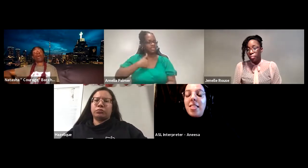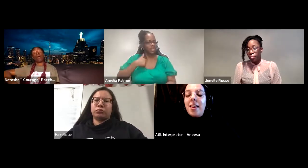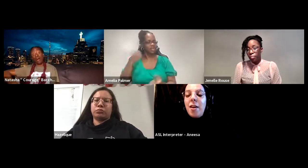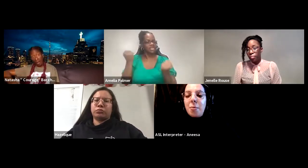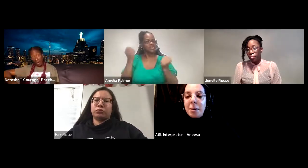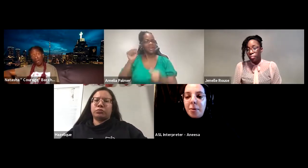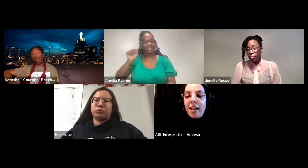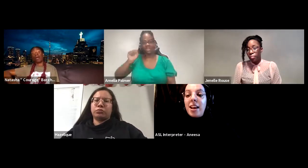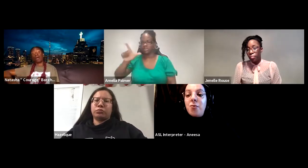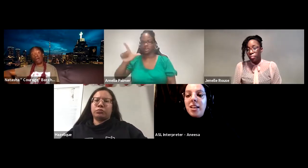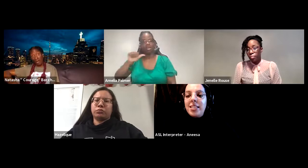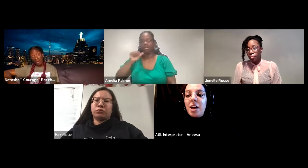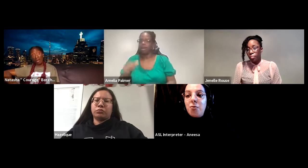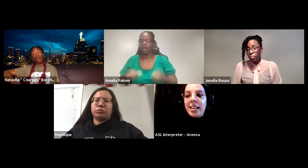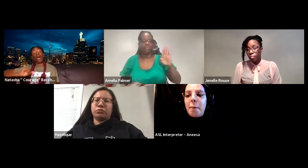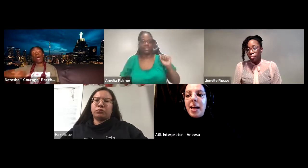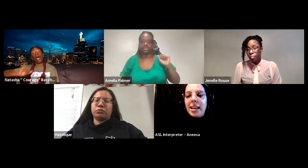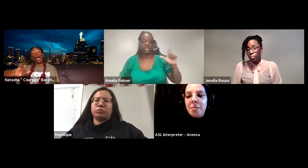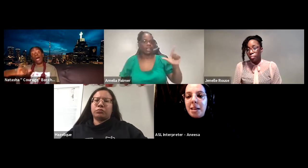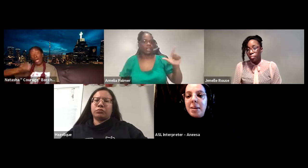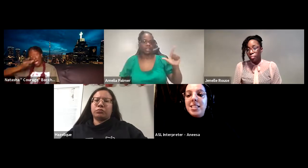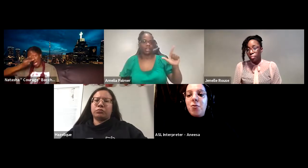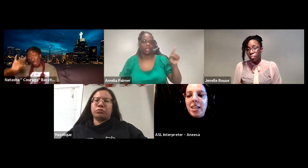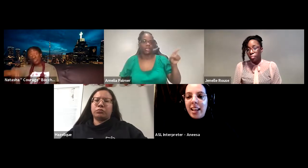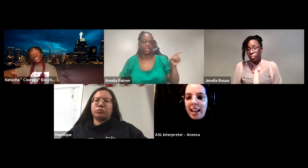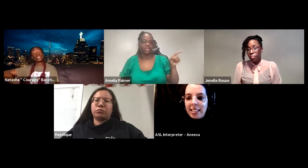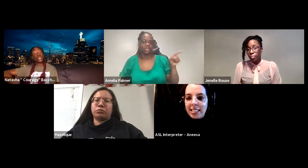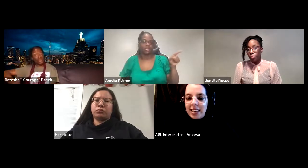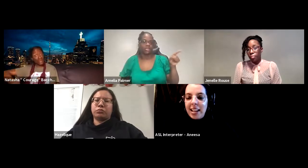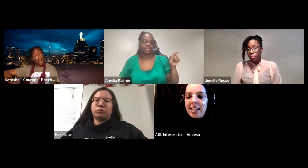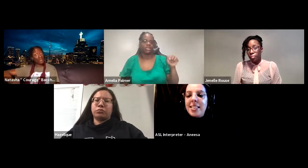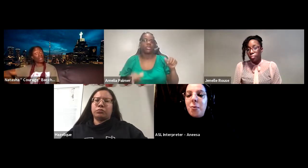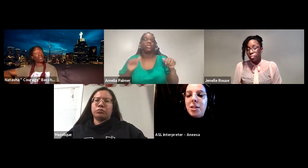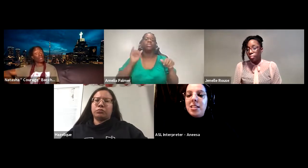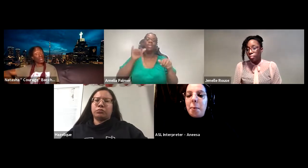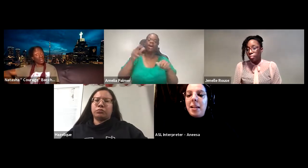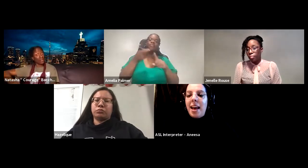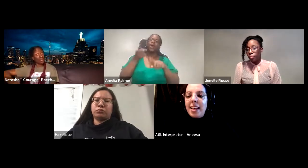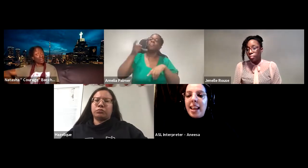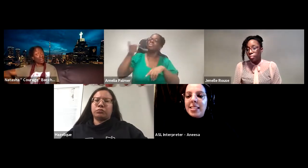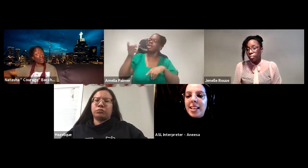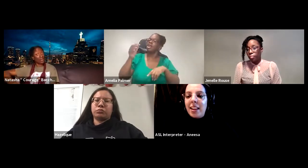than other people" and that really impacted me because i realized that they were using Black ASL